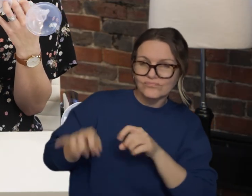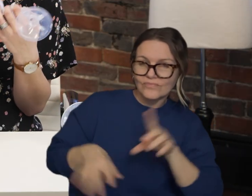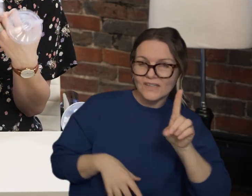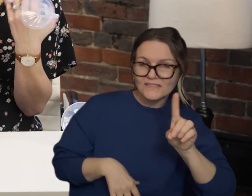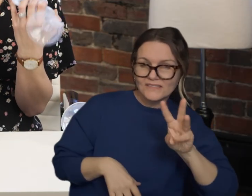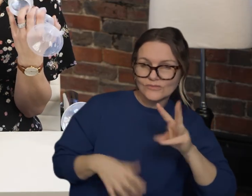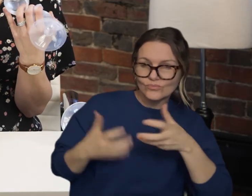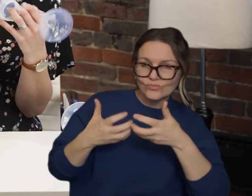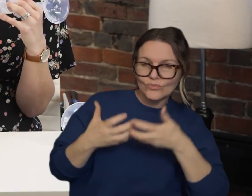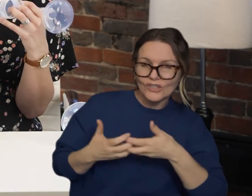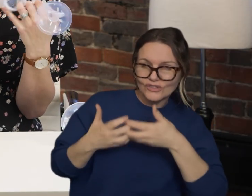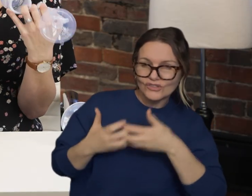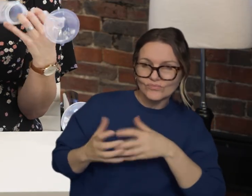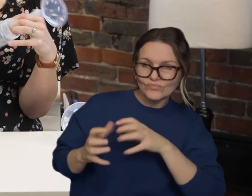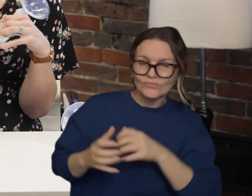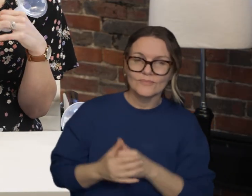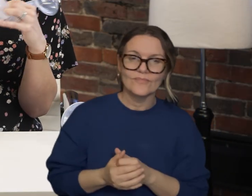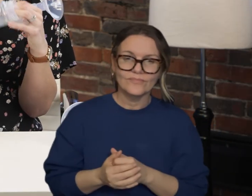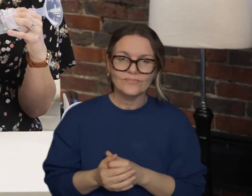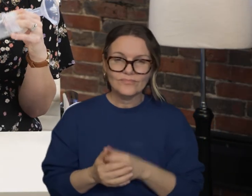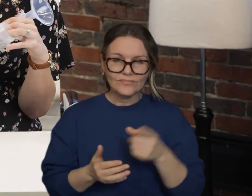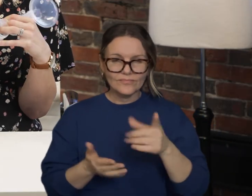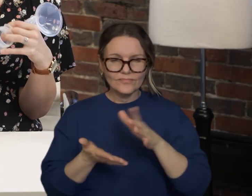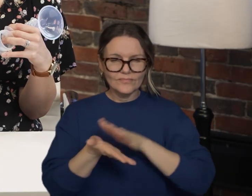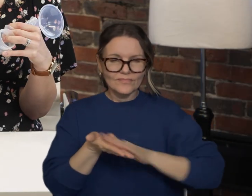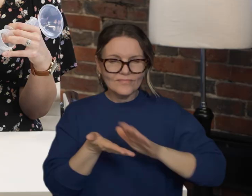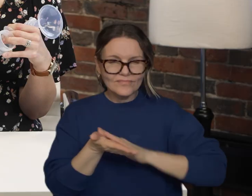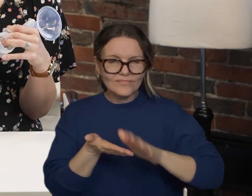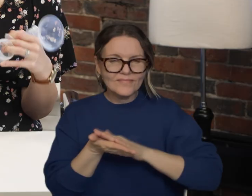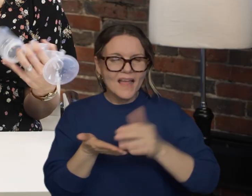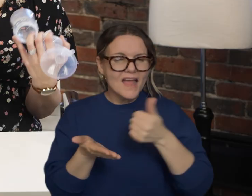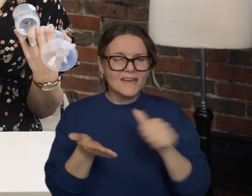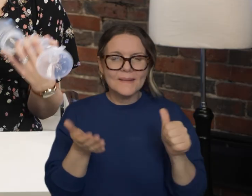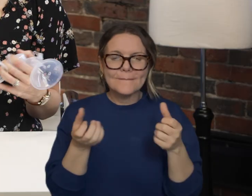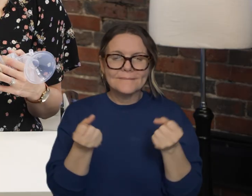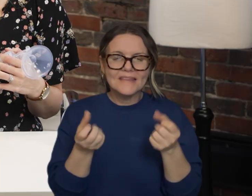parts and rinse off any excess breast milk droplets that might be on there for washing in the